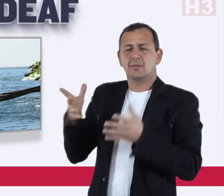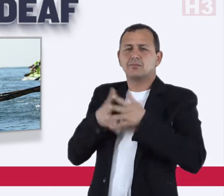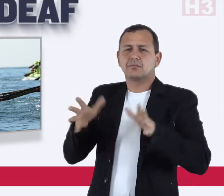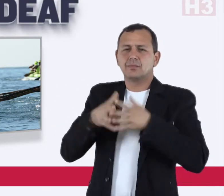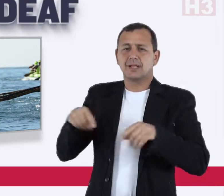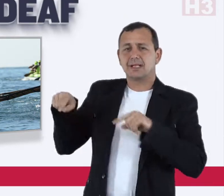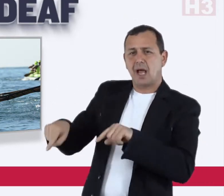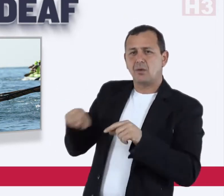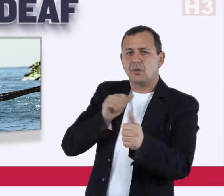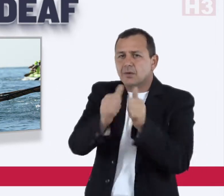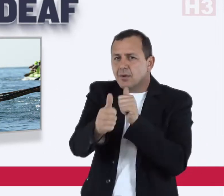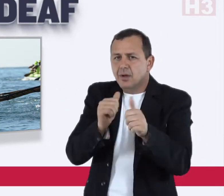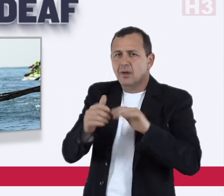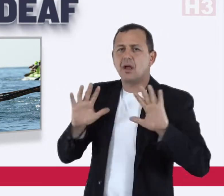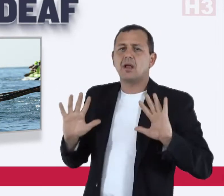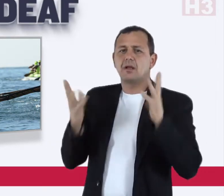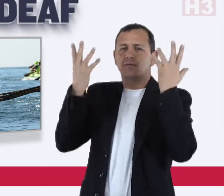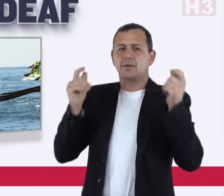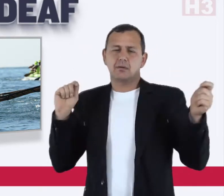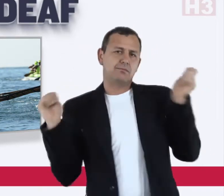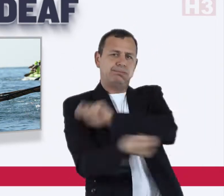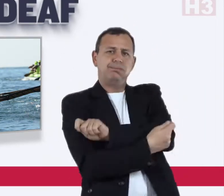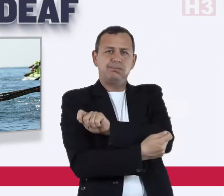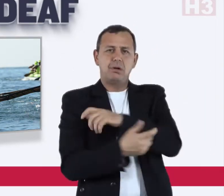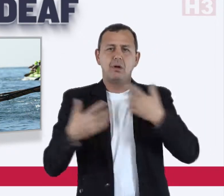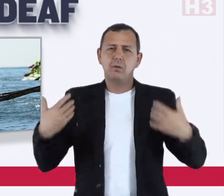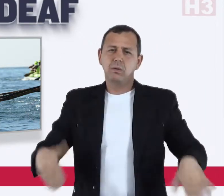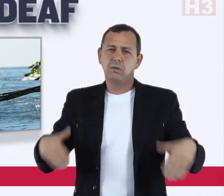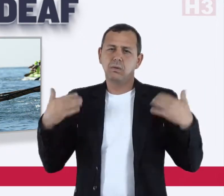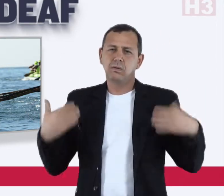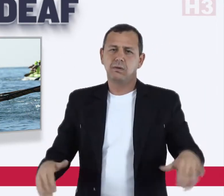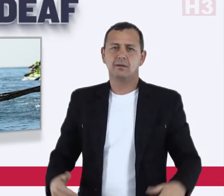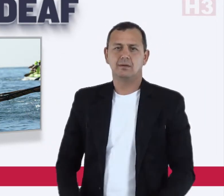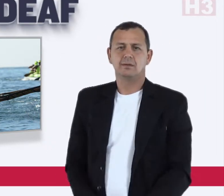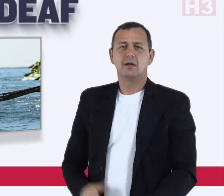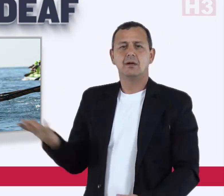She said the sport changed her life in a great way;